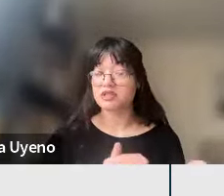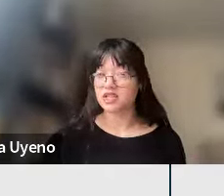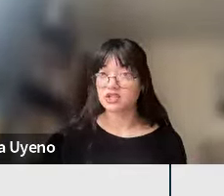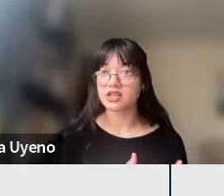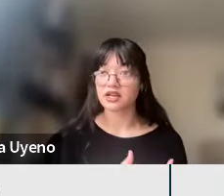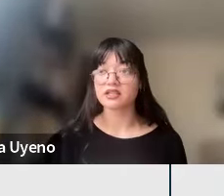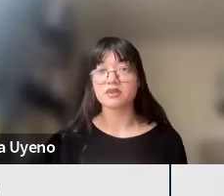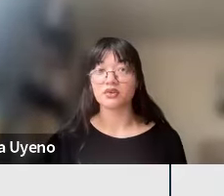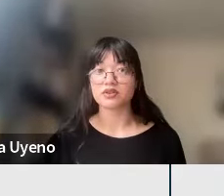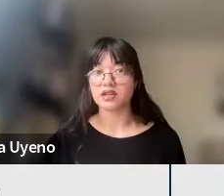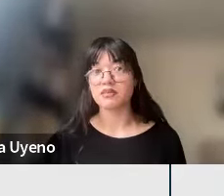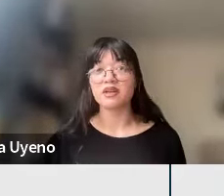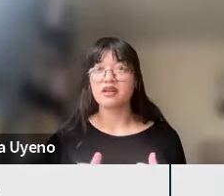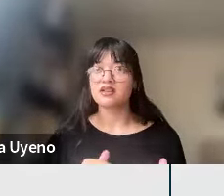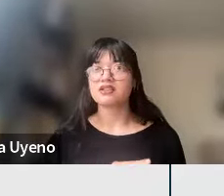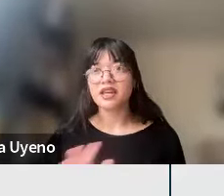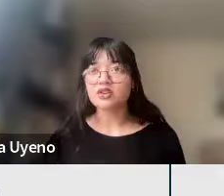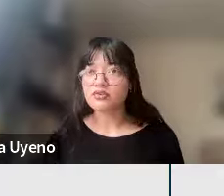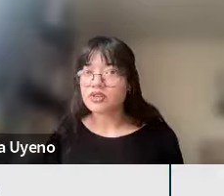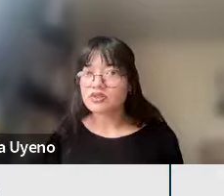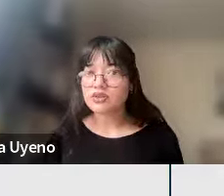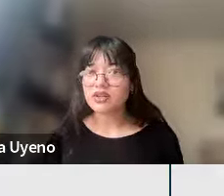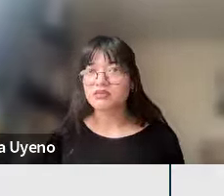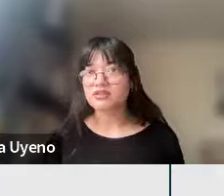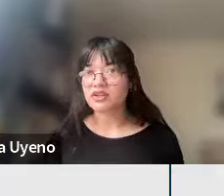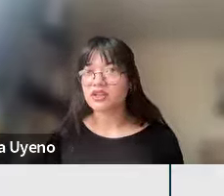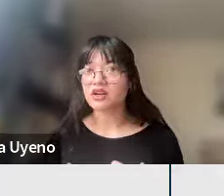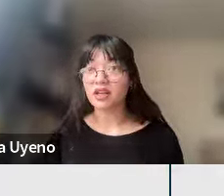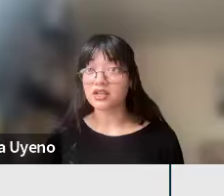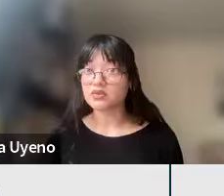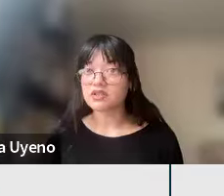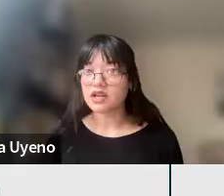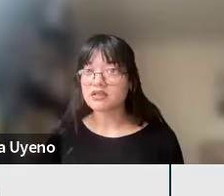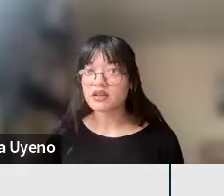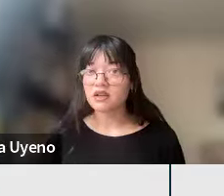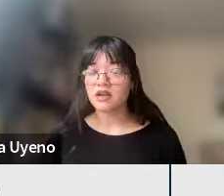representation in academia or STEM, just getting your foot in the door can be a very big task.